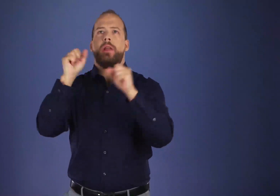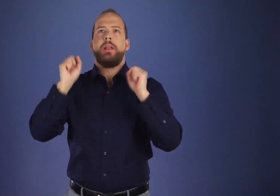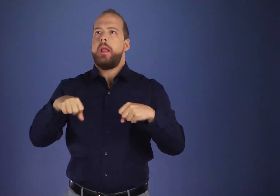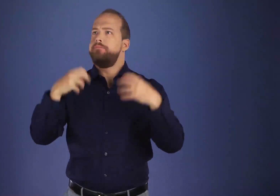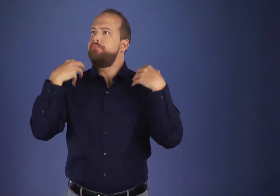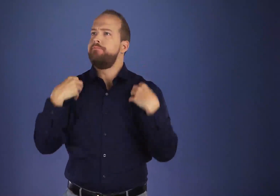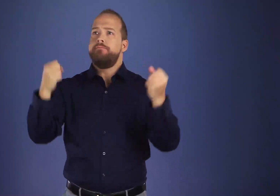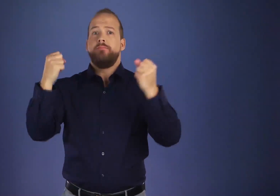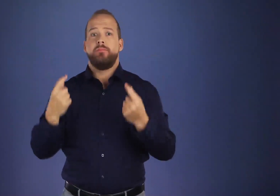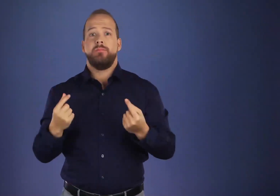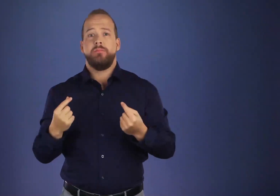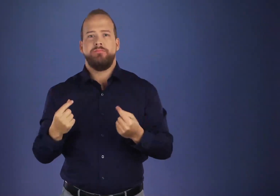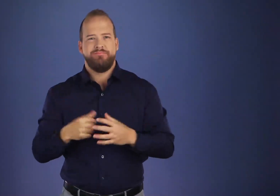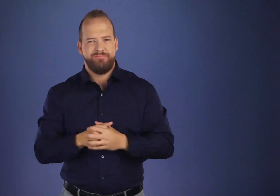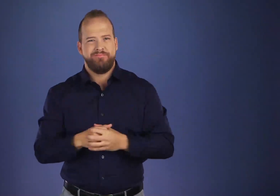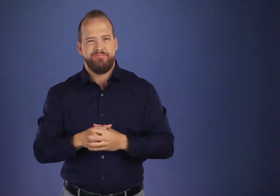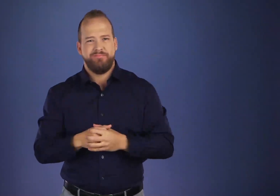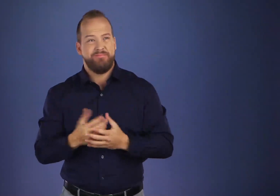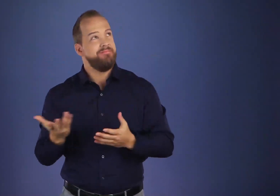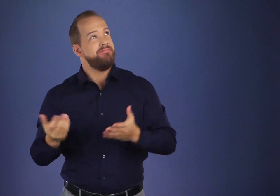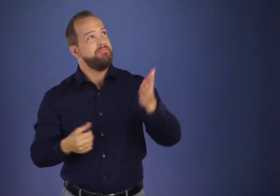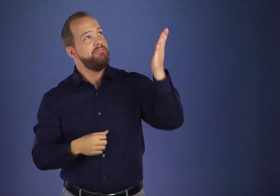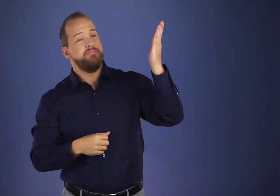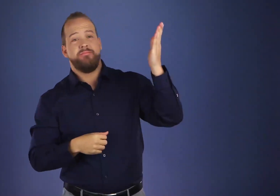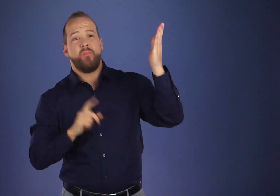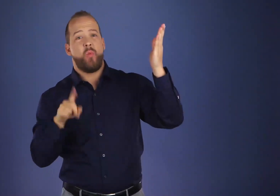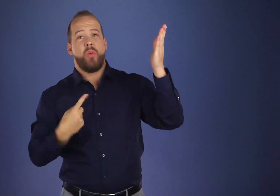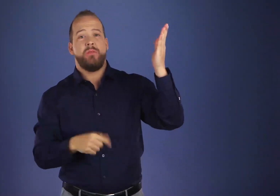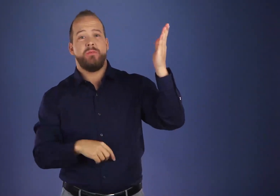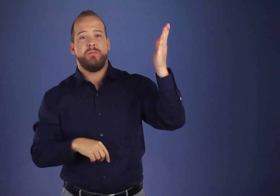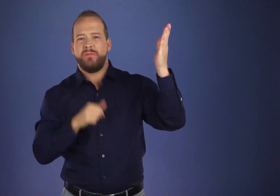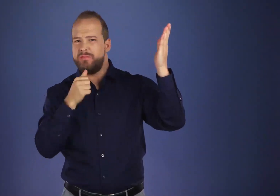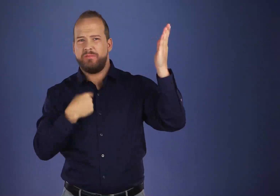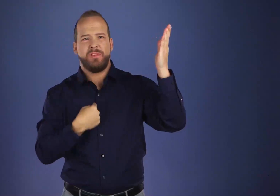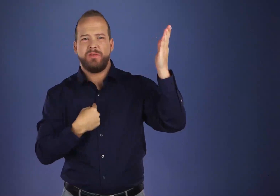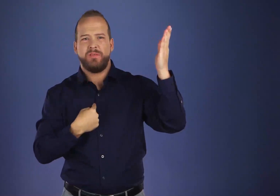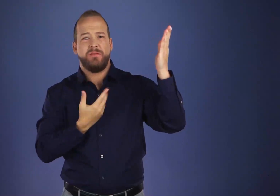But now it appears that there are certain things which only the individual can do.